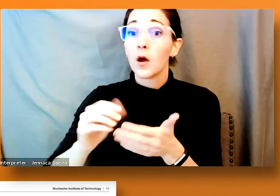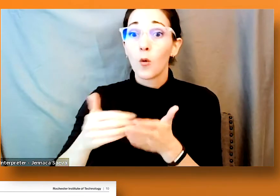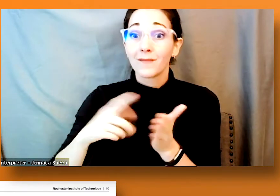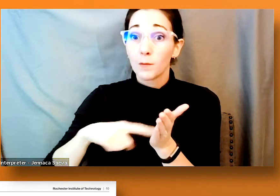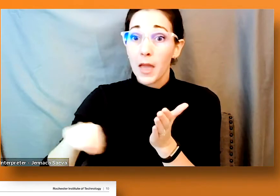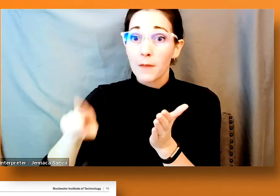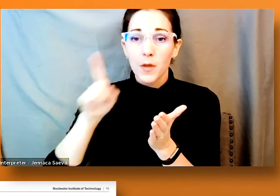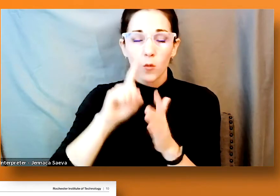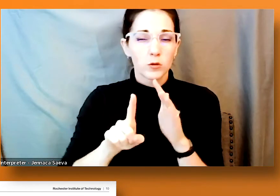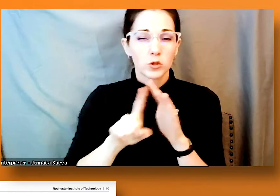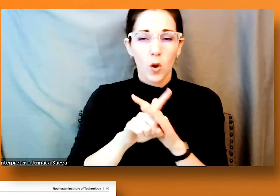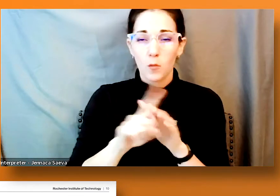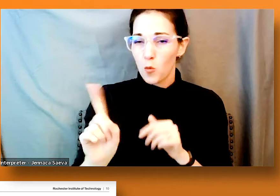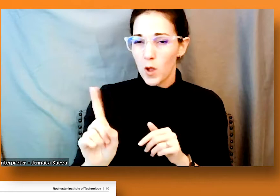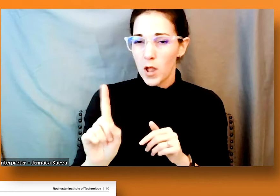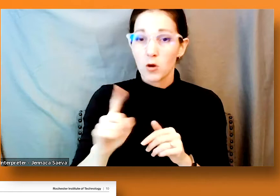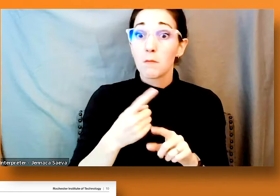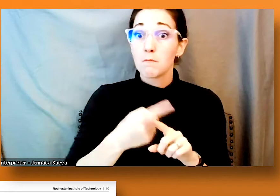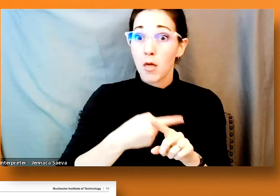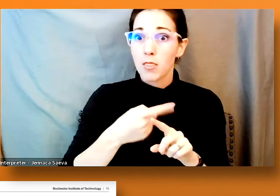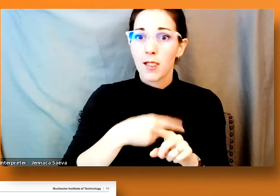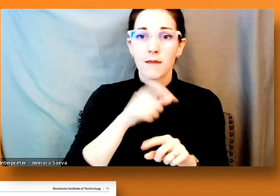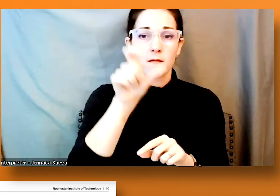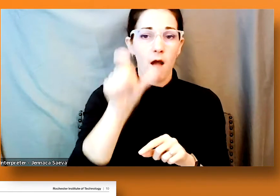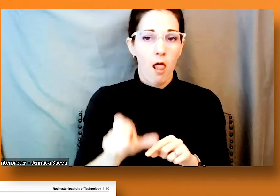will show up in your monthly column